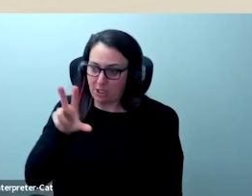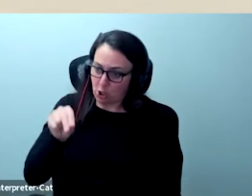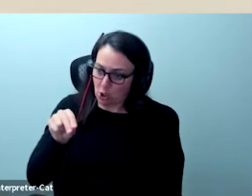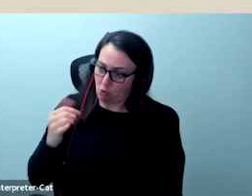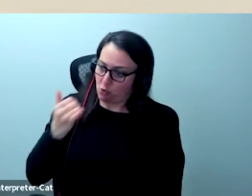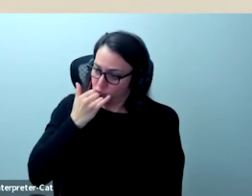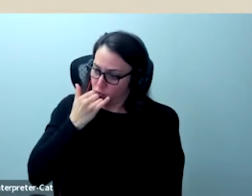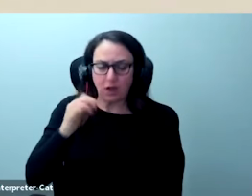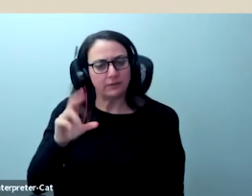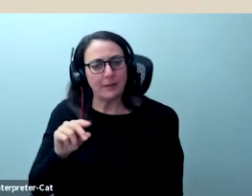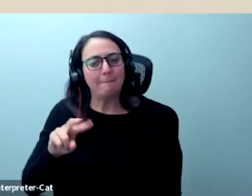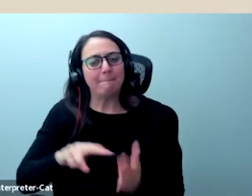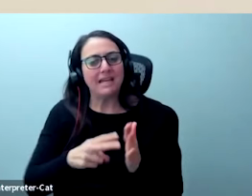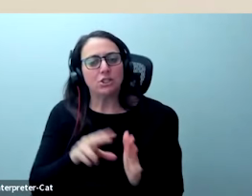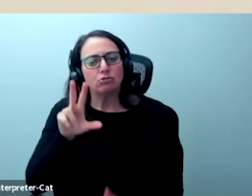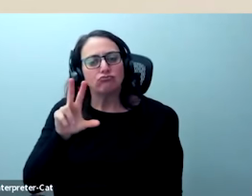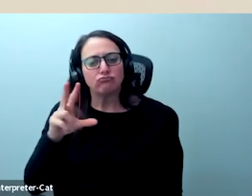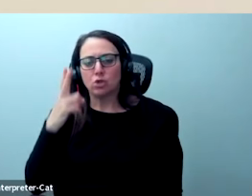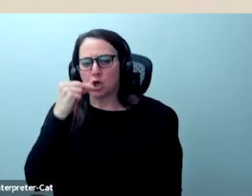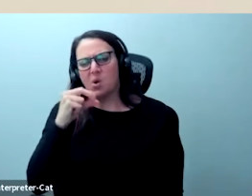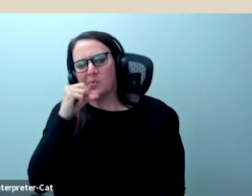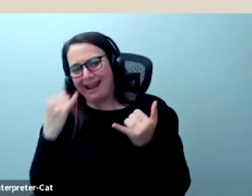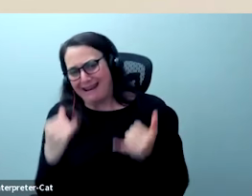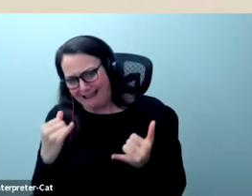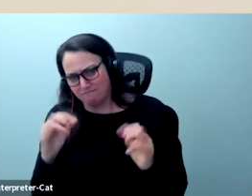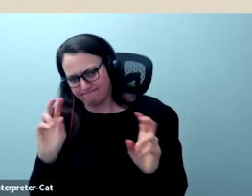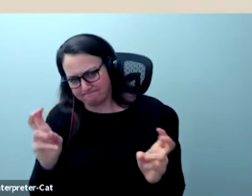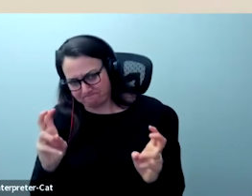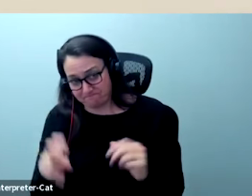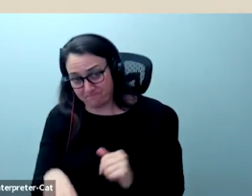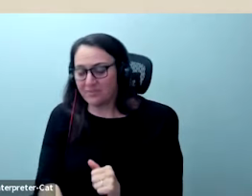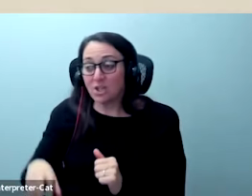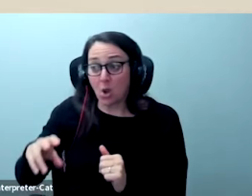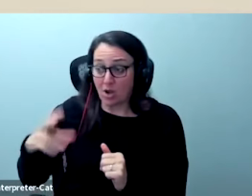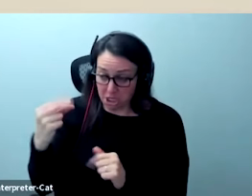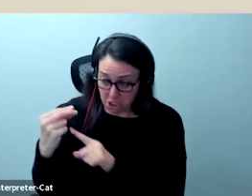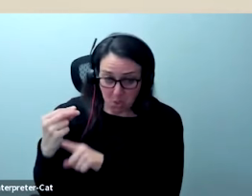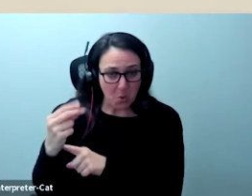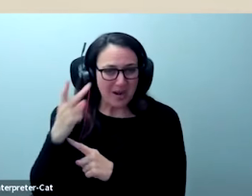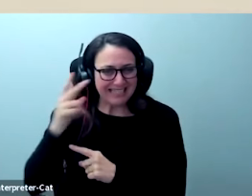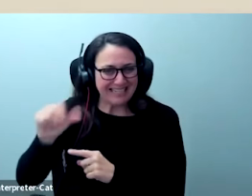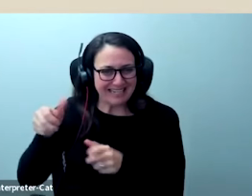It's a, "No, not right now." And so I see every no as another opportunity to pitch a case better.